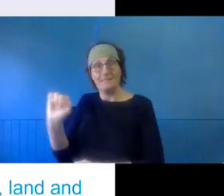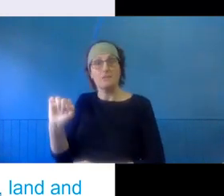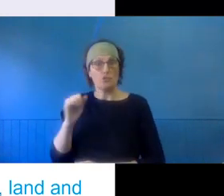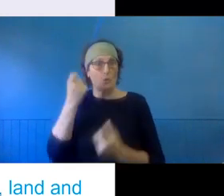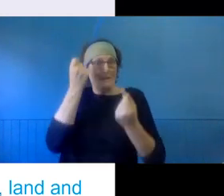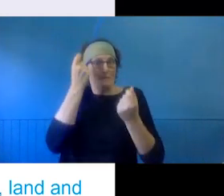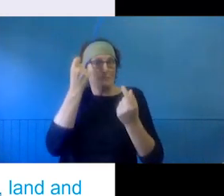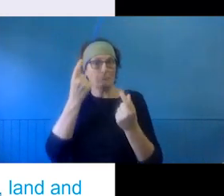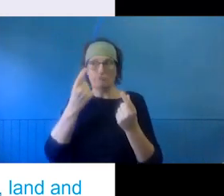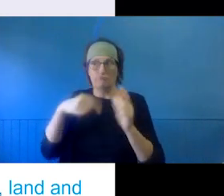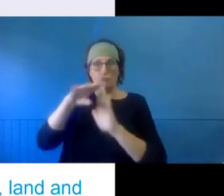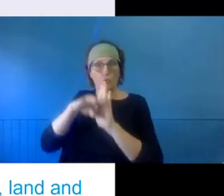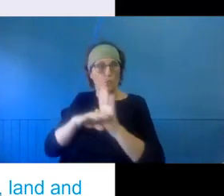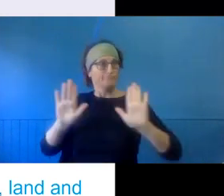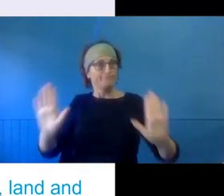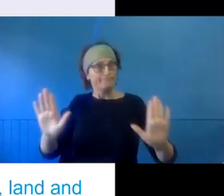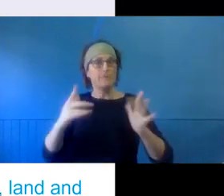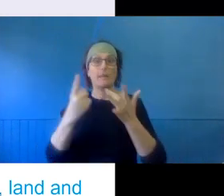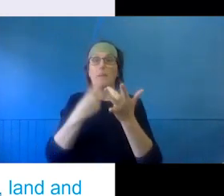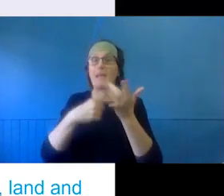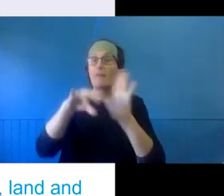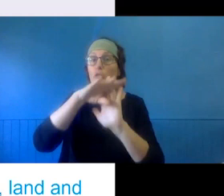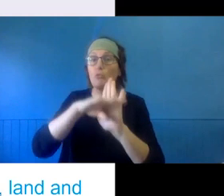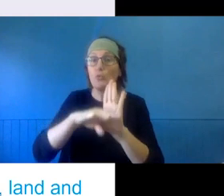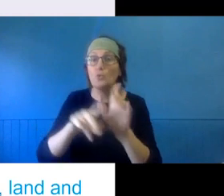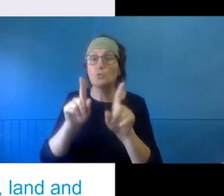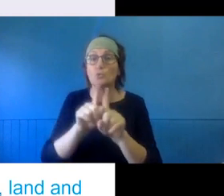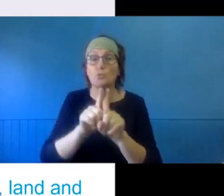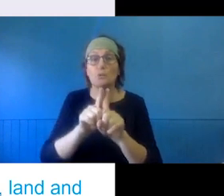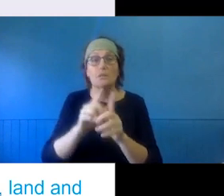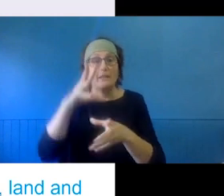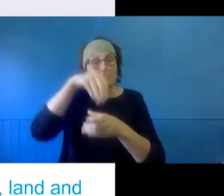there may be other rules as well that form the protocols. And these